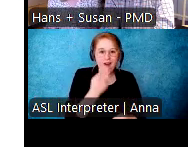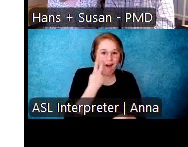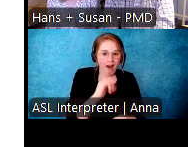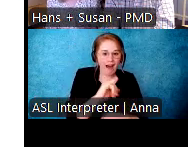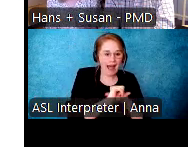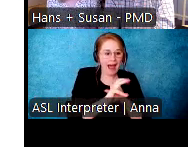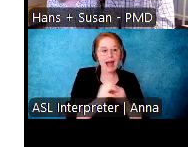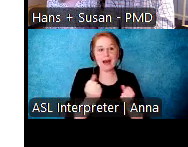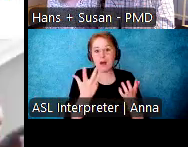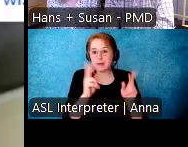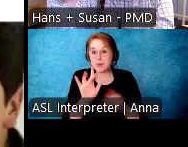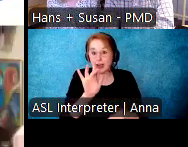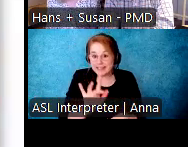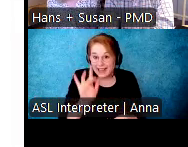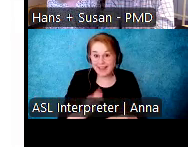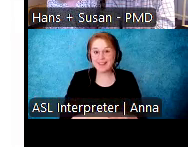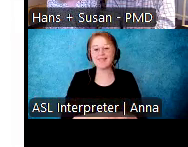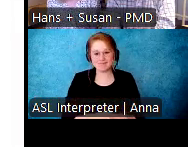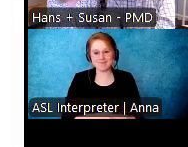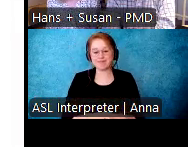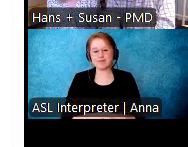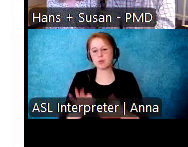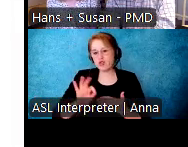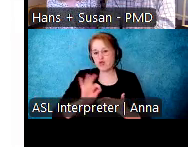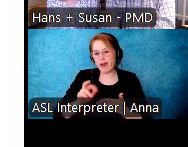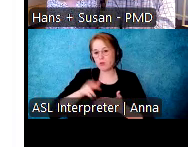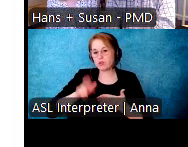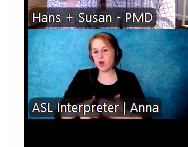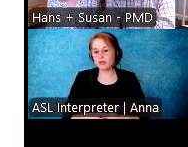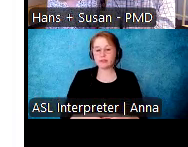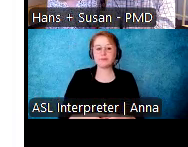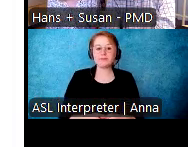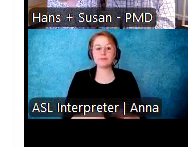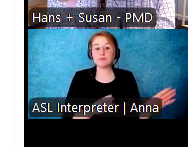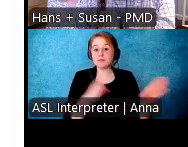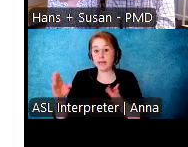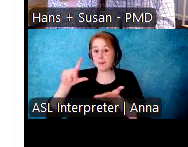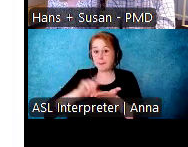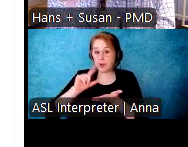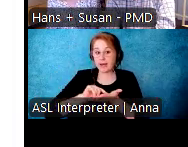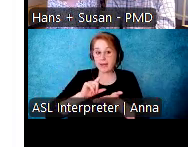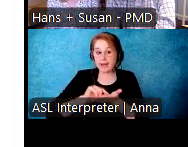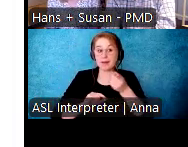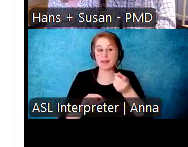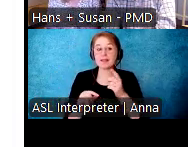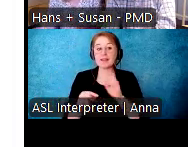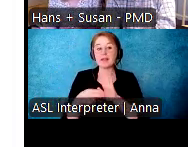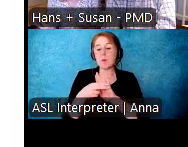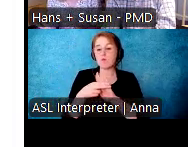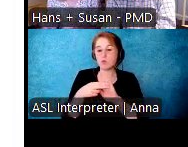We, in addition to this, also have print publications that keep the brand and the brand look all the way across.